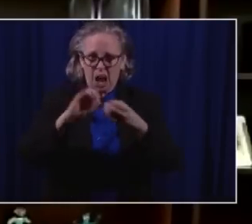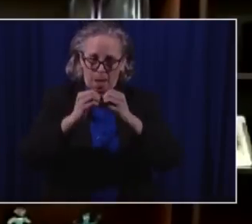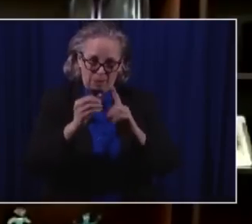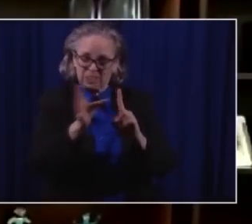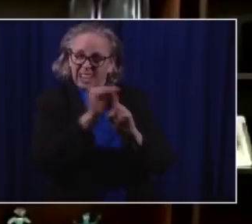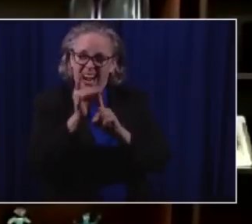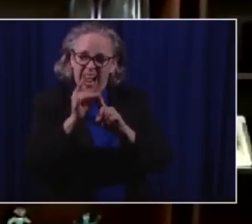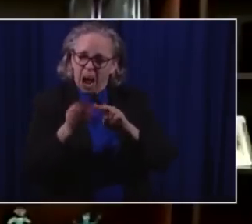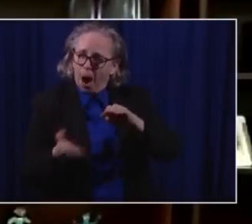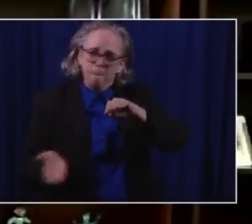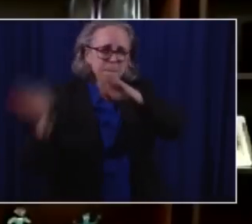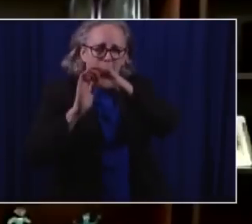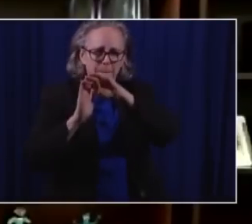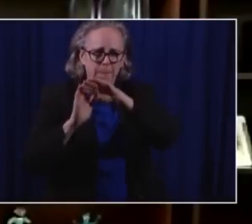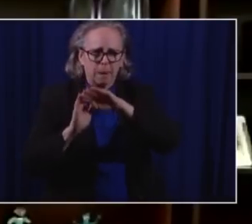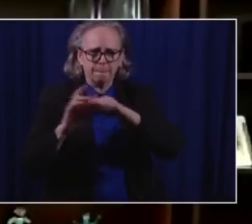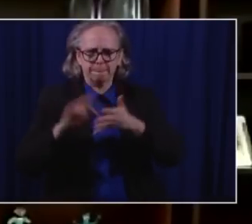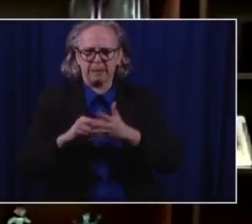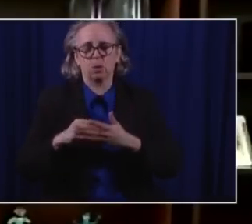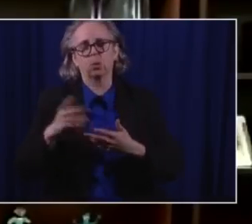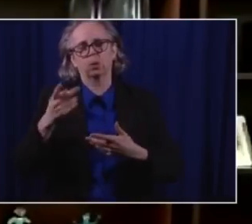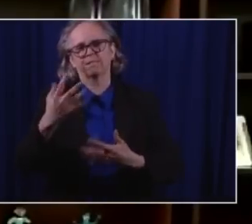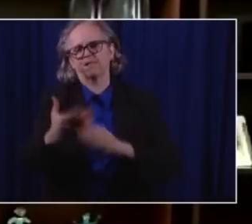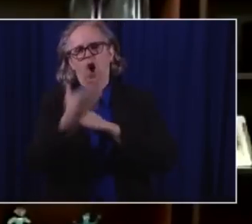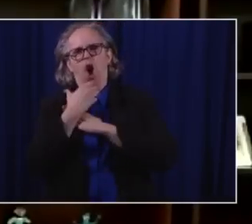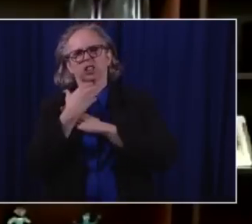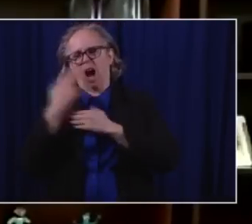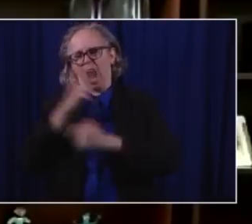responding to it. But I I can tell you is as the search